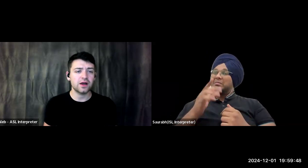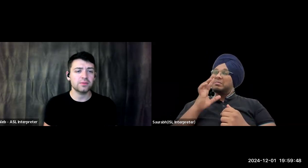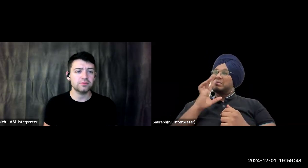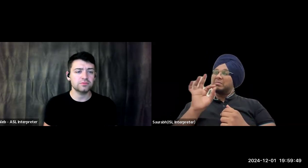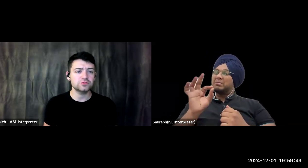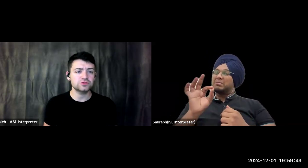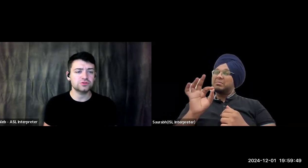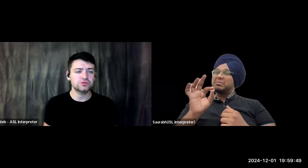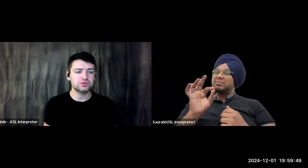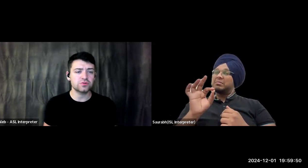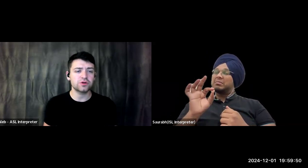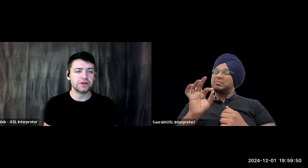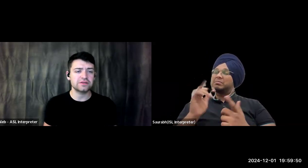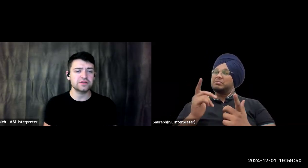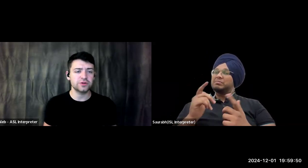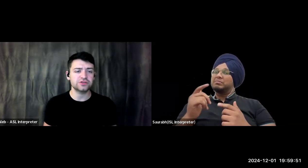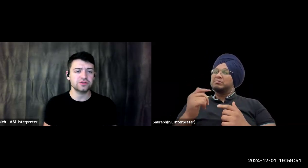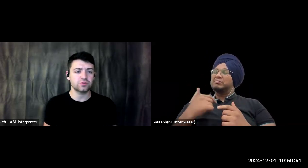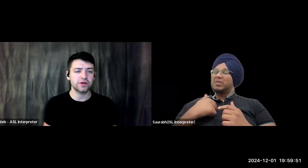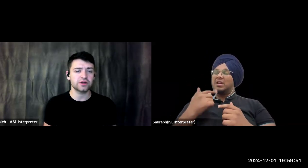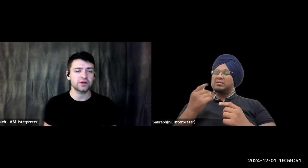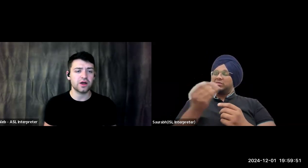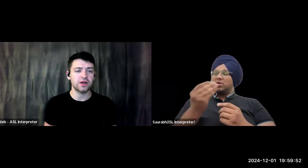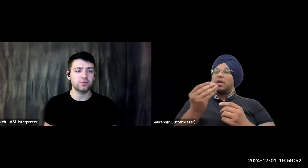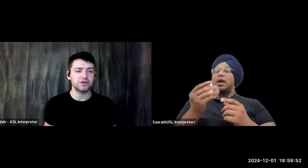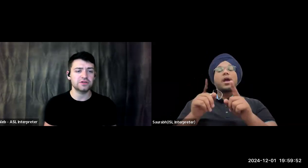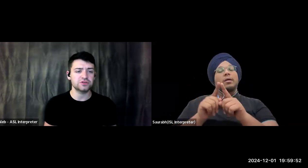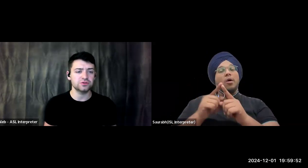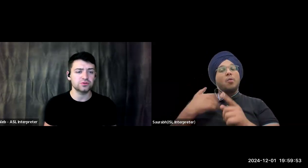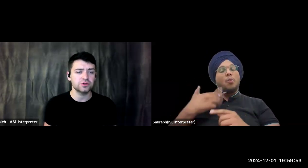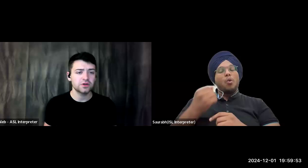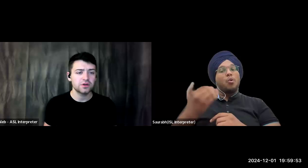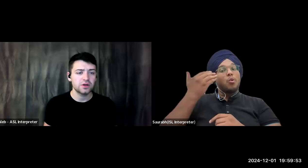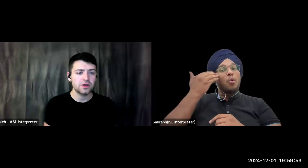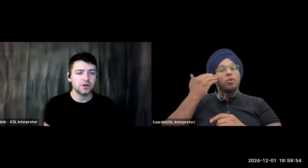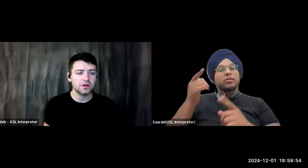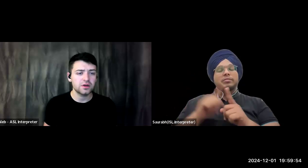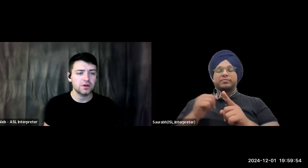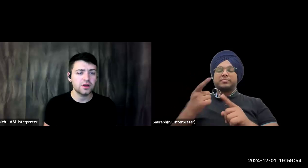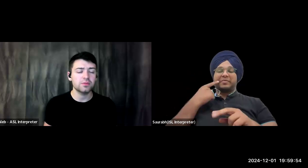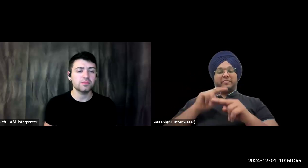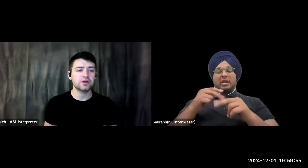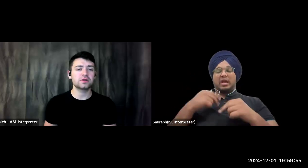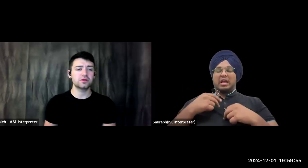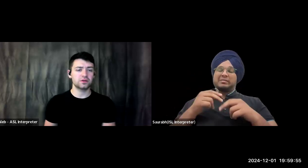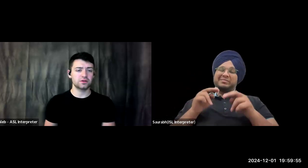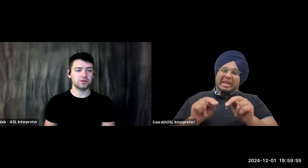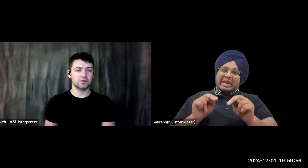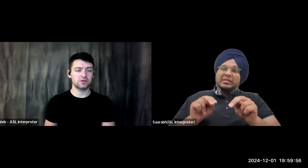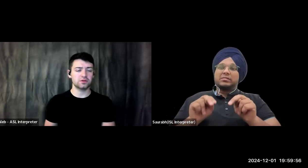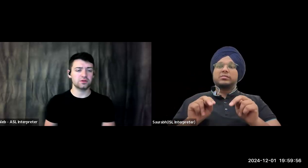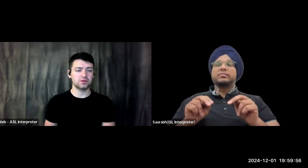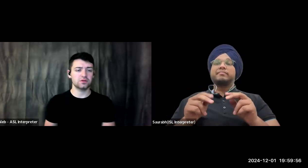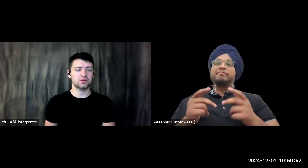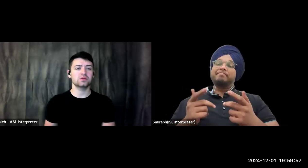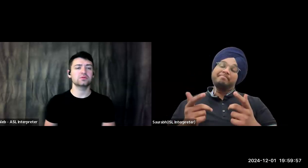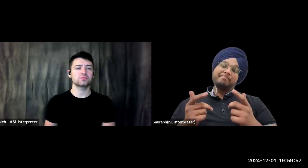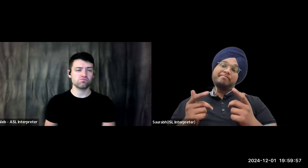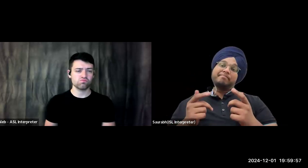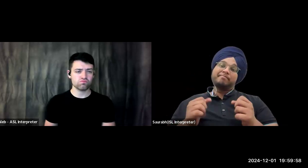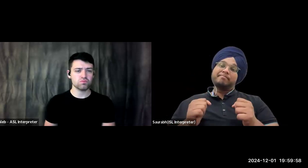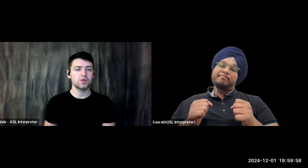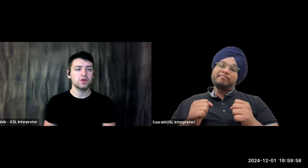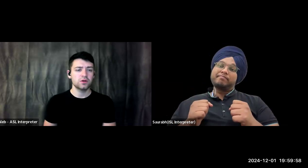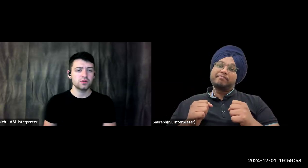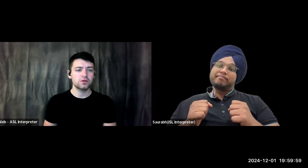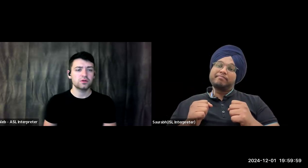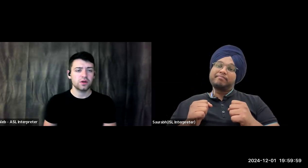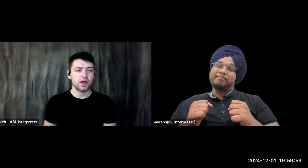I'm just wondering in situations where I would need to